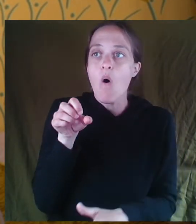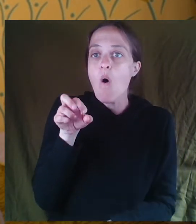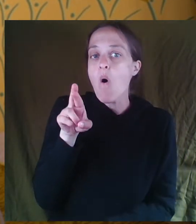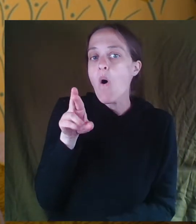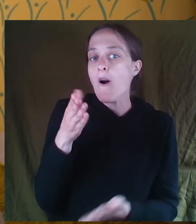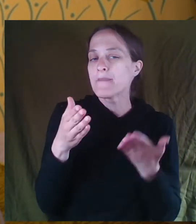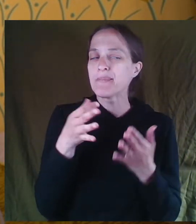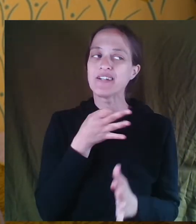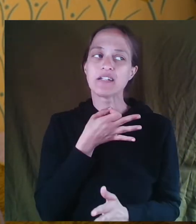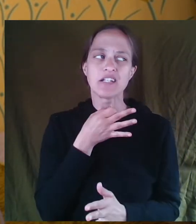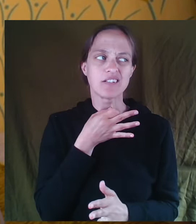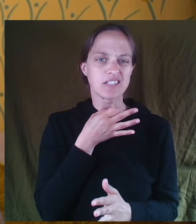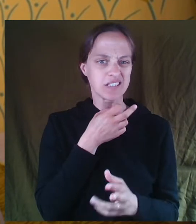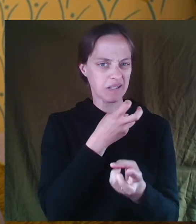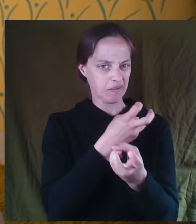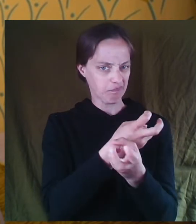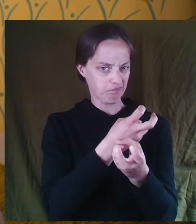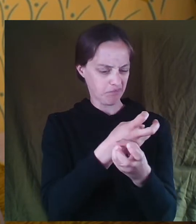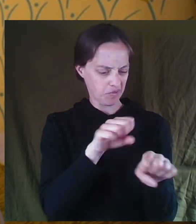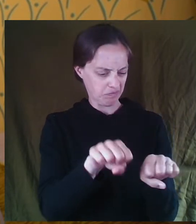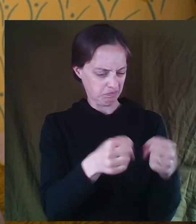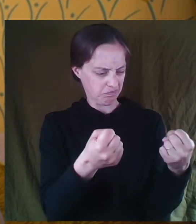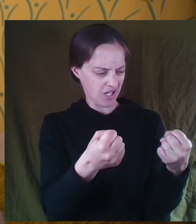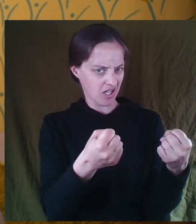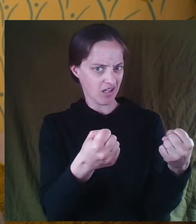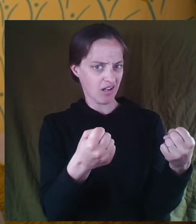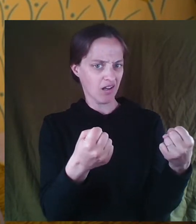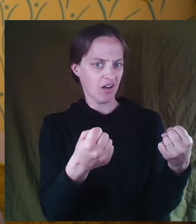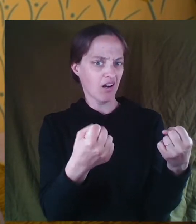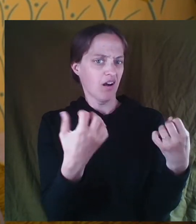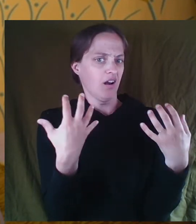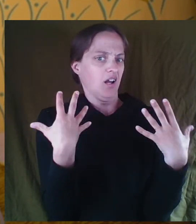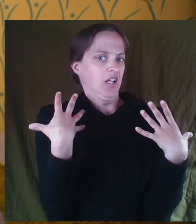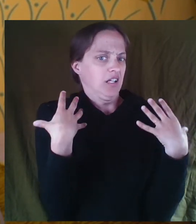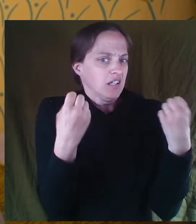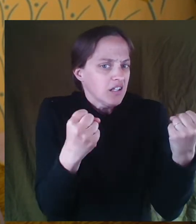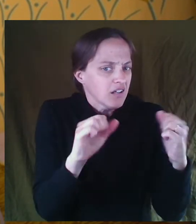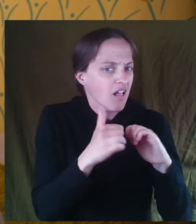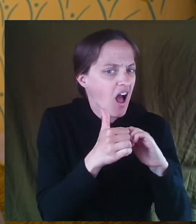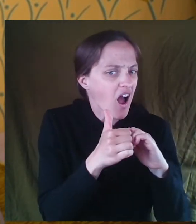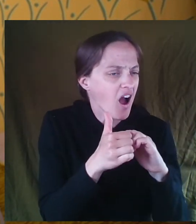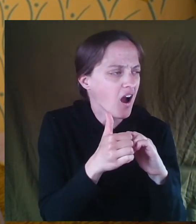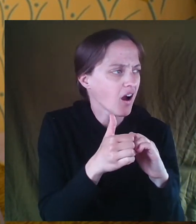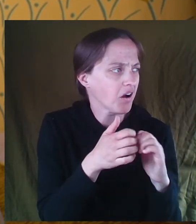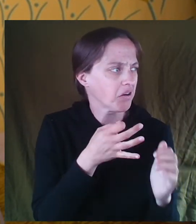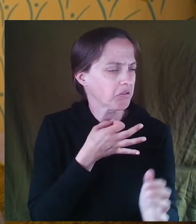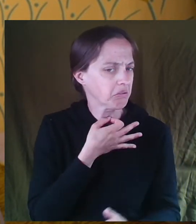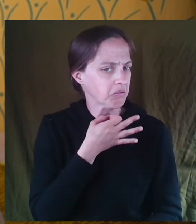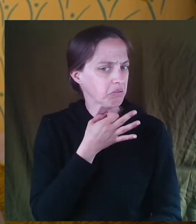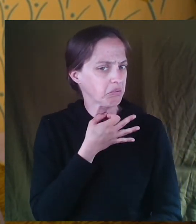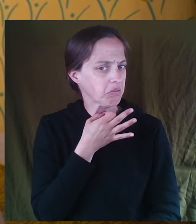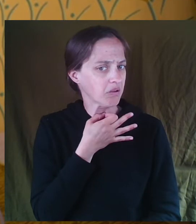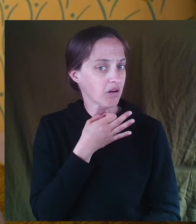or maybe you're wondering when bones break, how do they mend, how do they get back together.